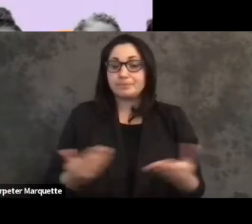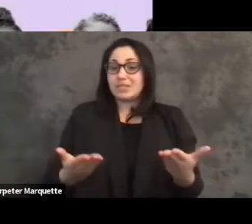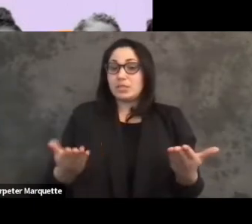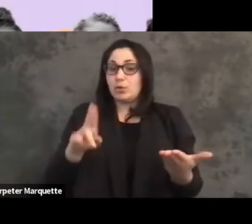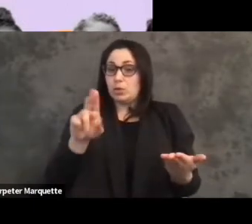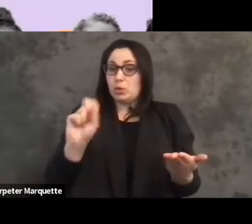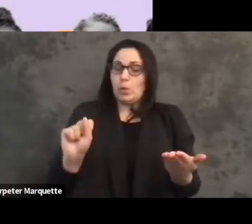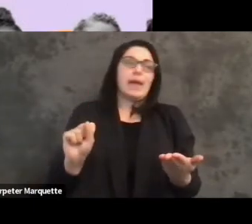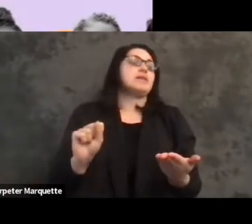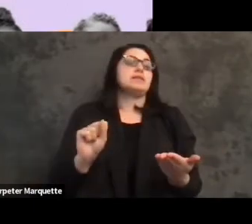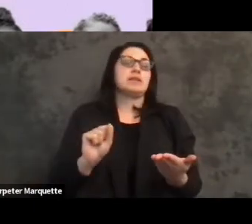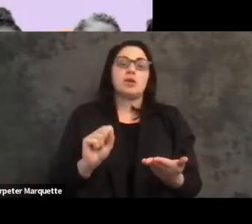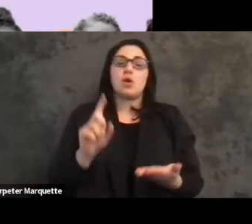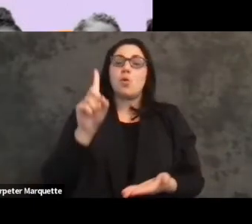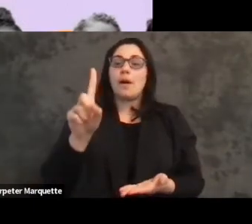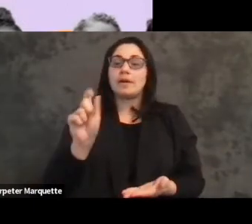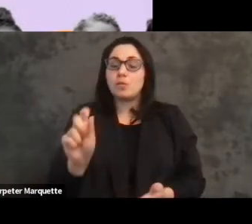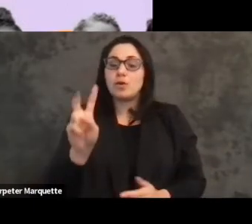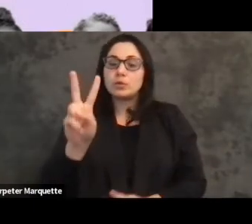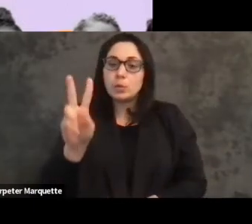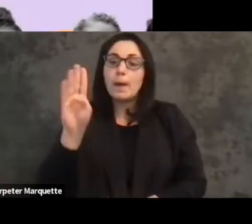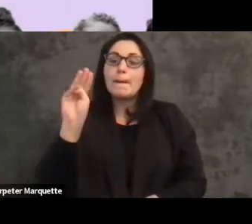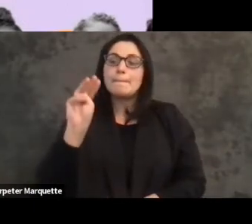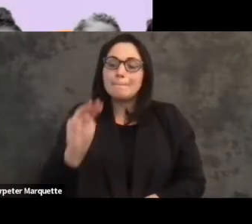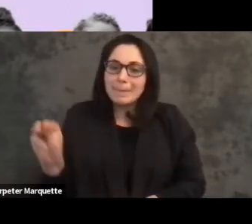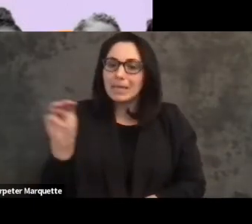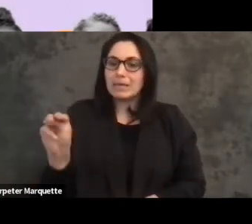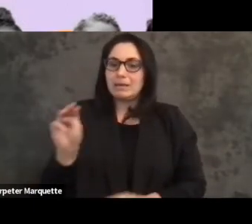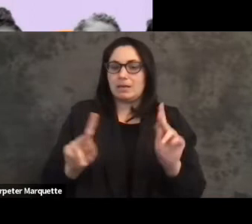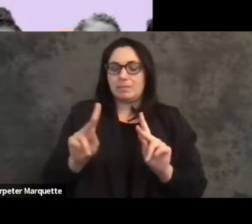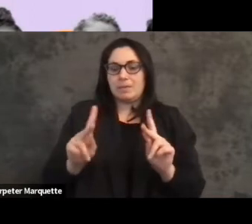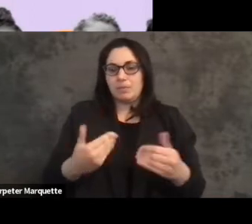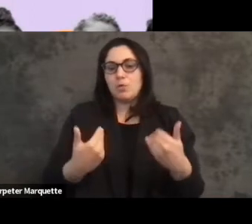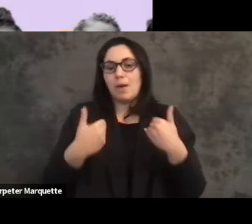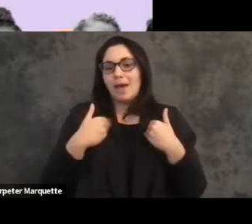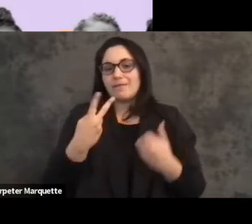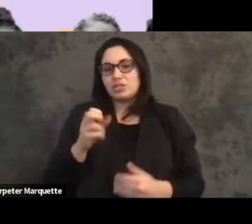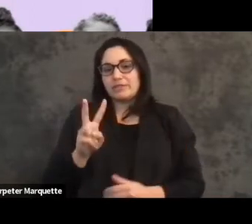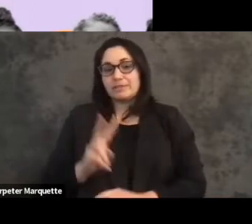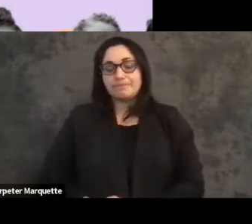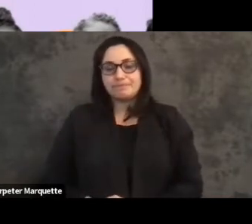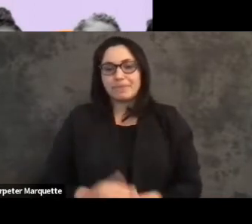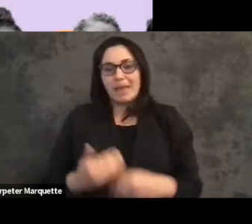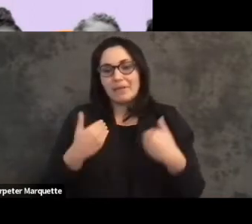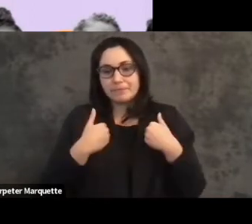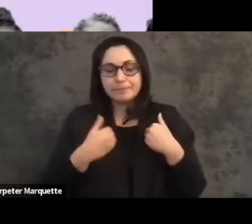and are not responding and dealing with the COVID 19 pandemic. You know, in the US alone,